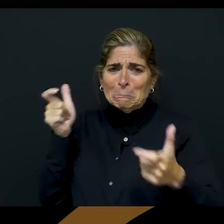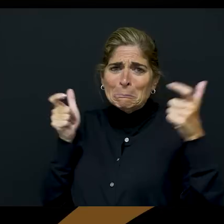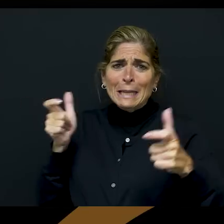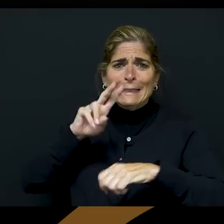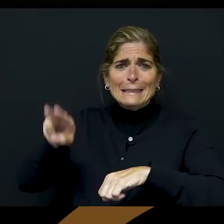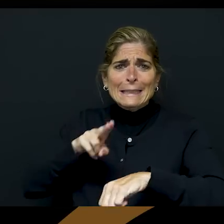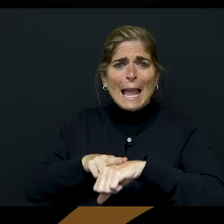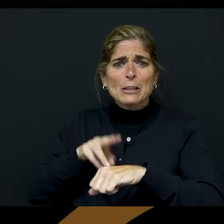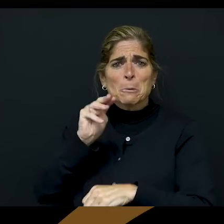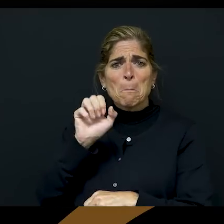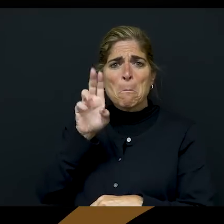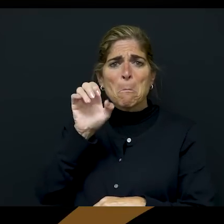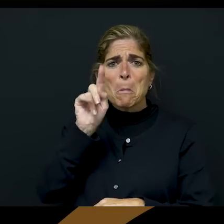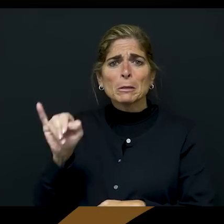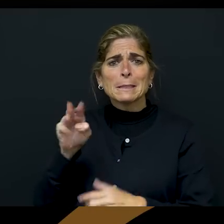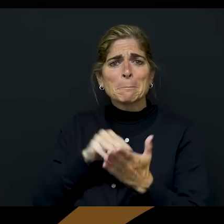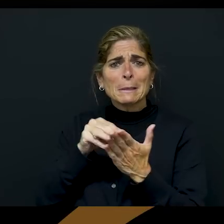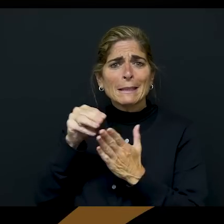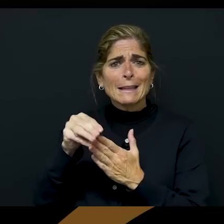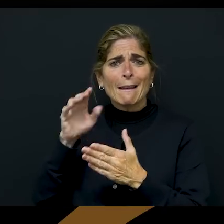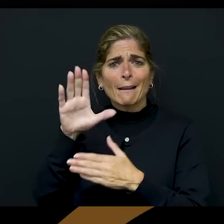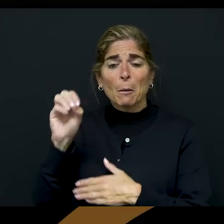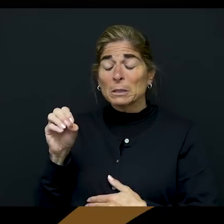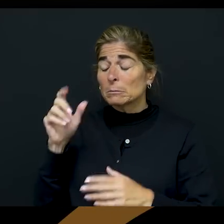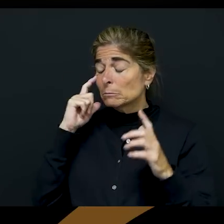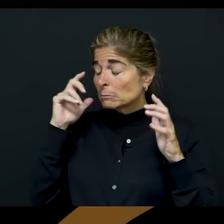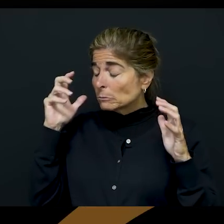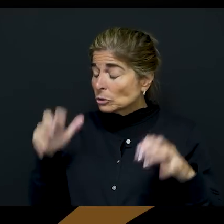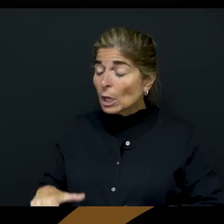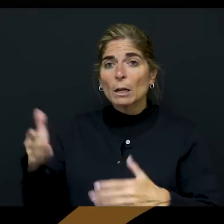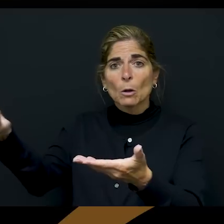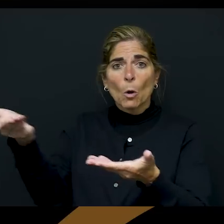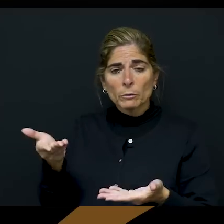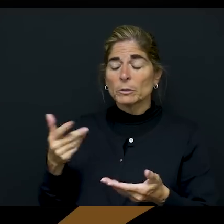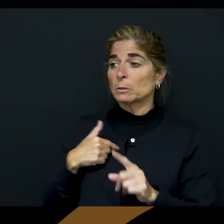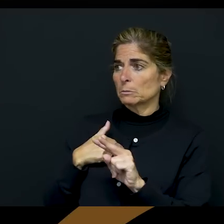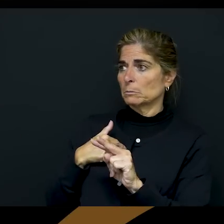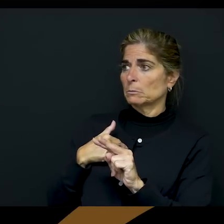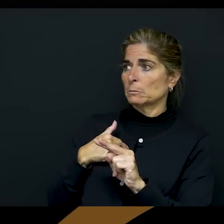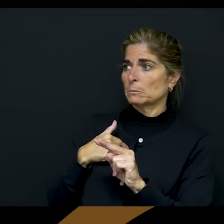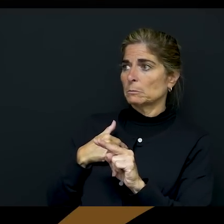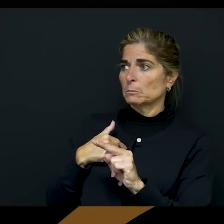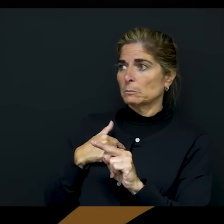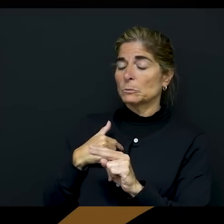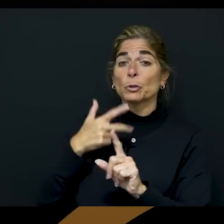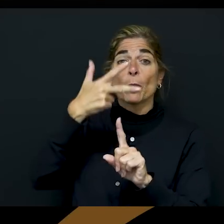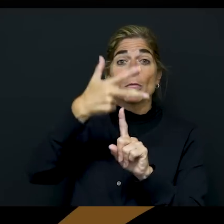And to my amazement, I was offered a job at P&G. So within just three months, I had moved